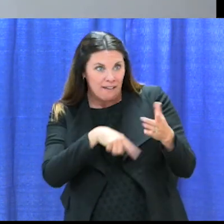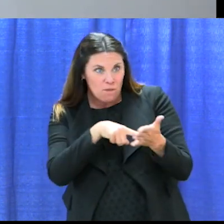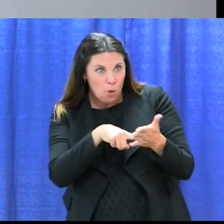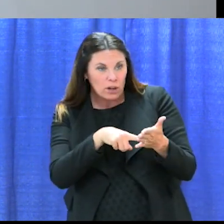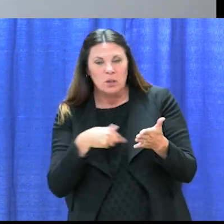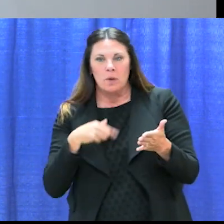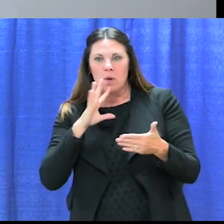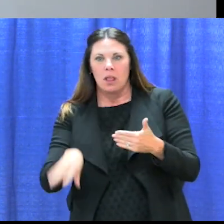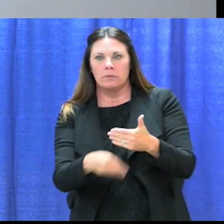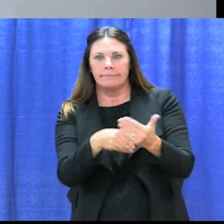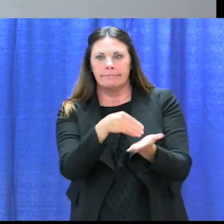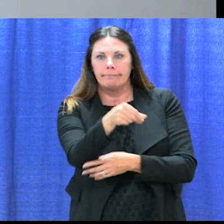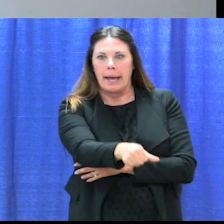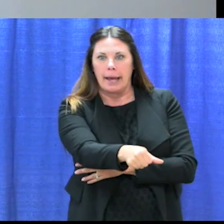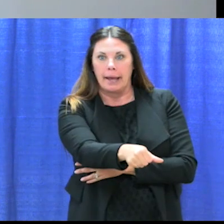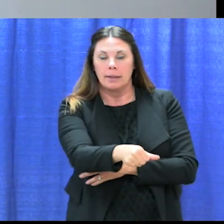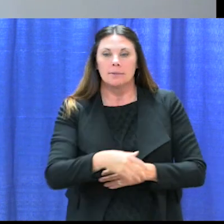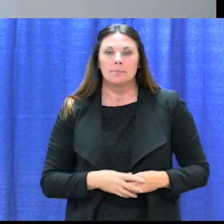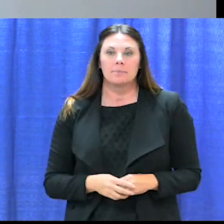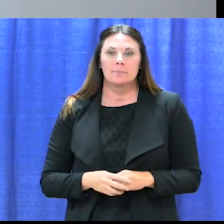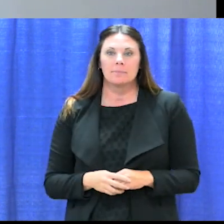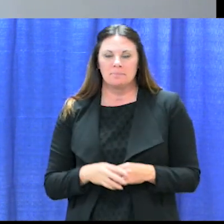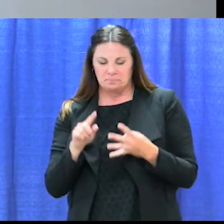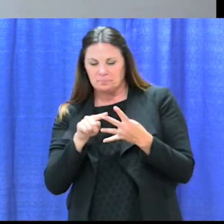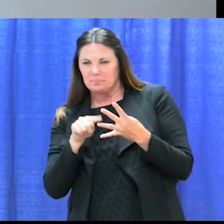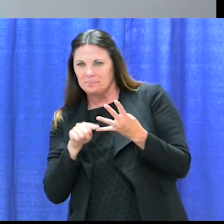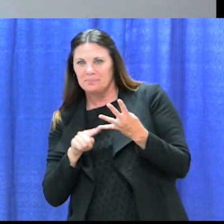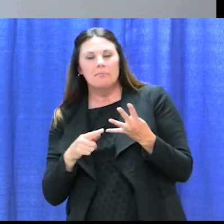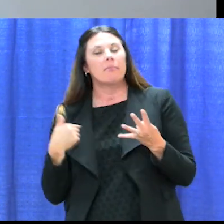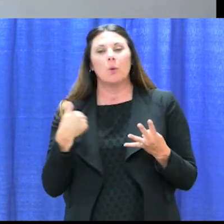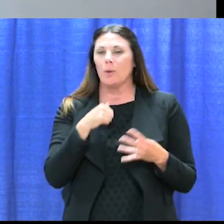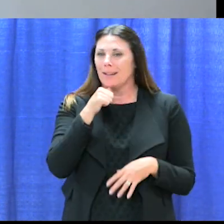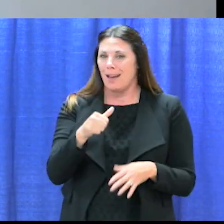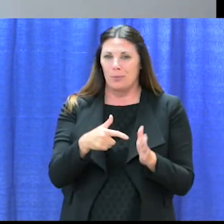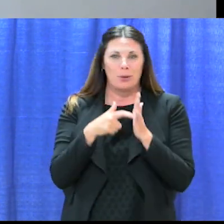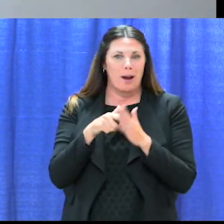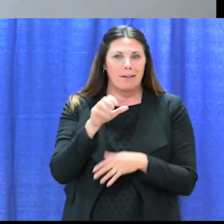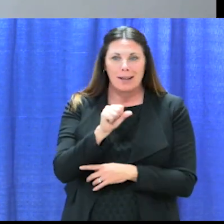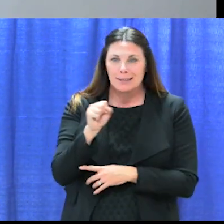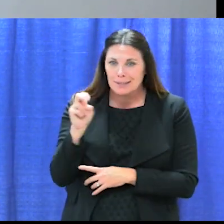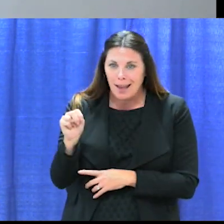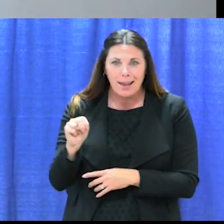In terms of the other questions we do not require social security number or a credit card.